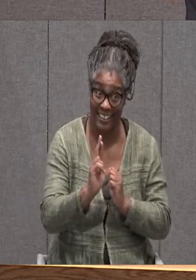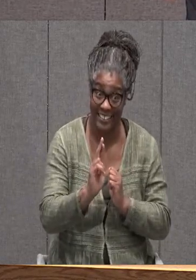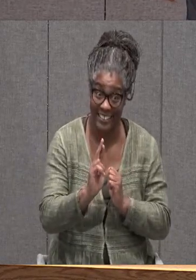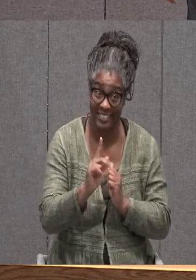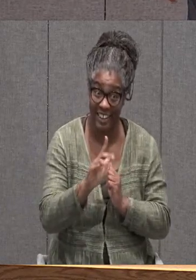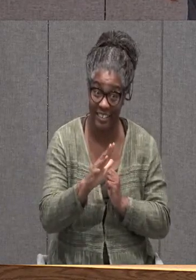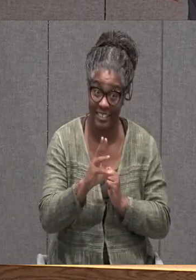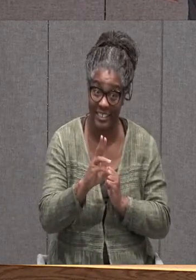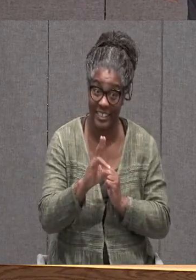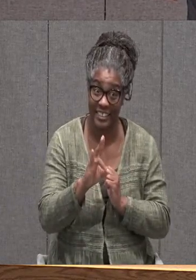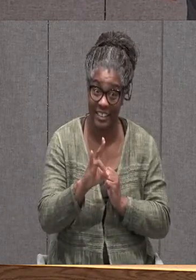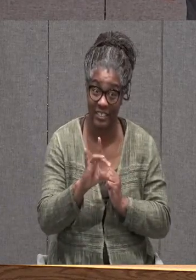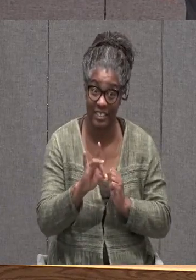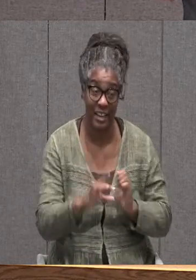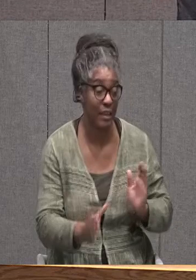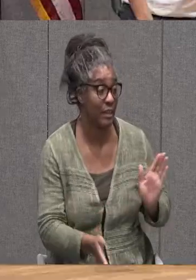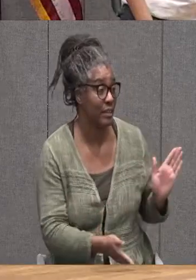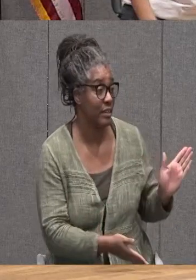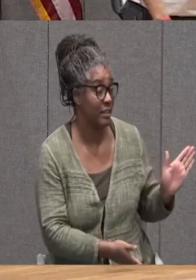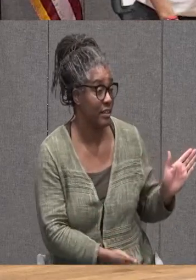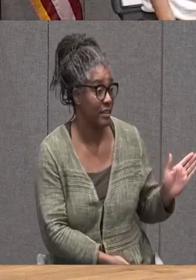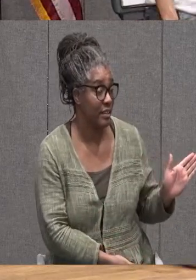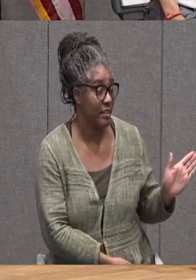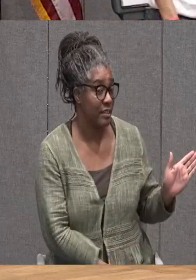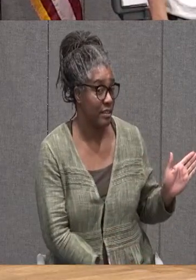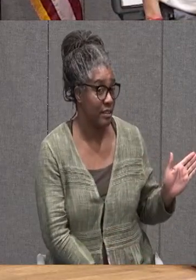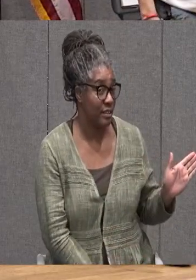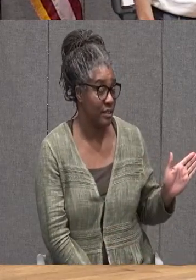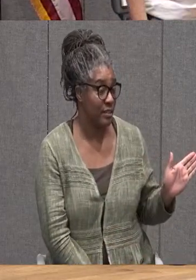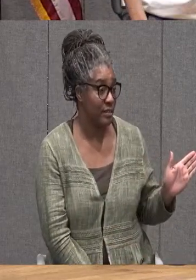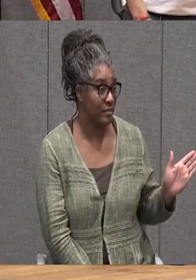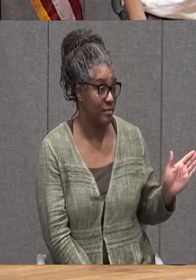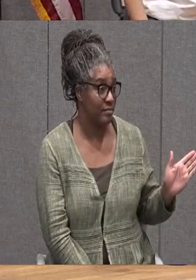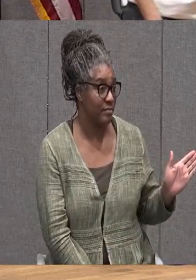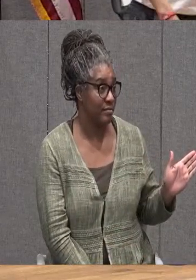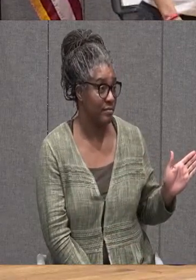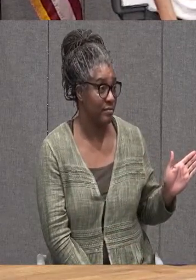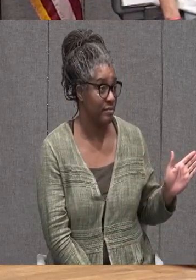Five, six, heel taps, one, two, three, four, five,